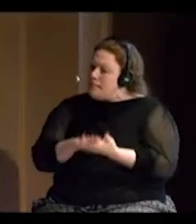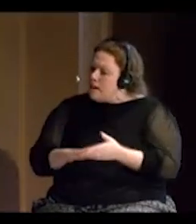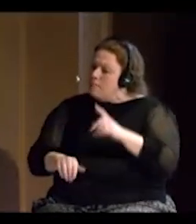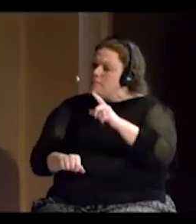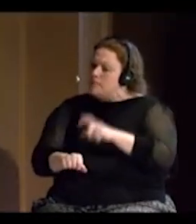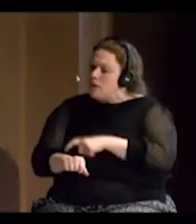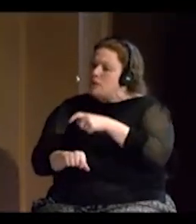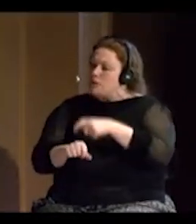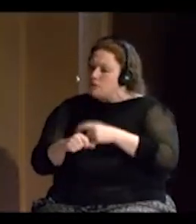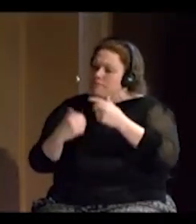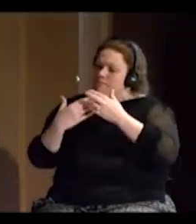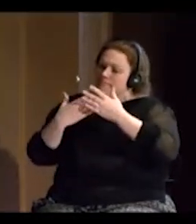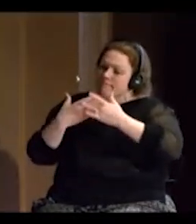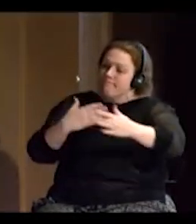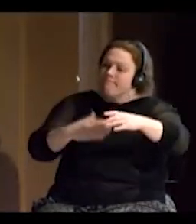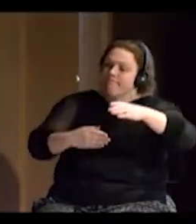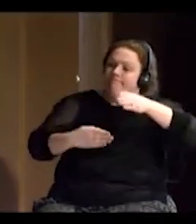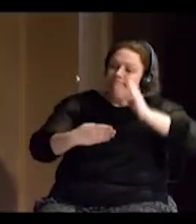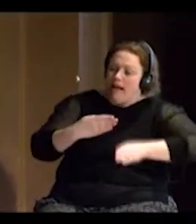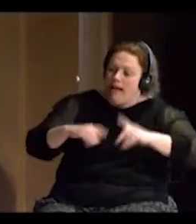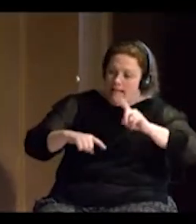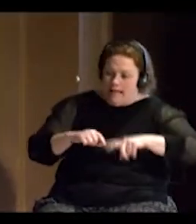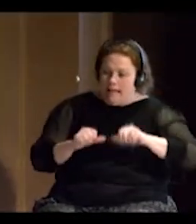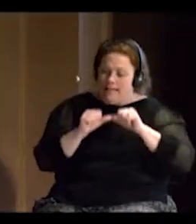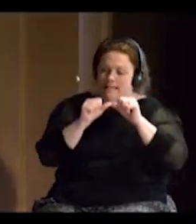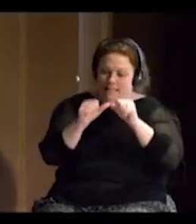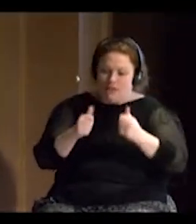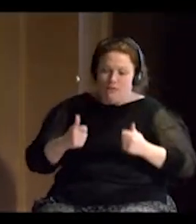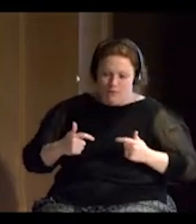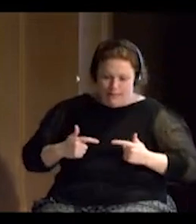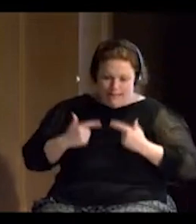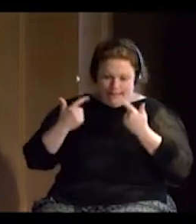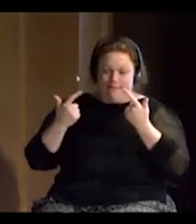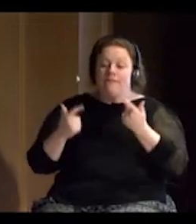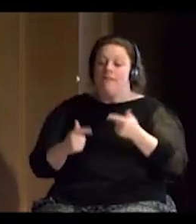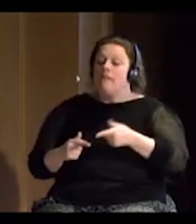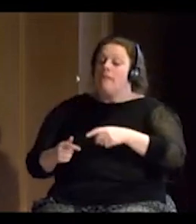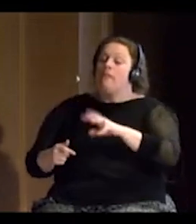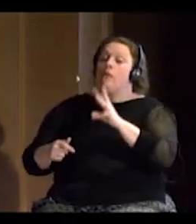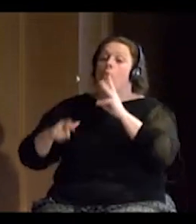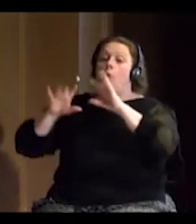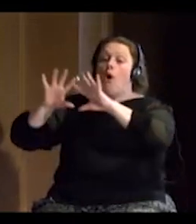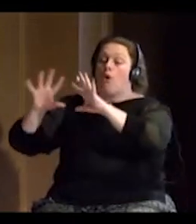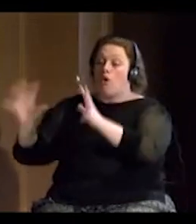And the reason for this is that the more homogeneous water column should, in principle, provide